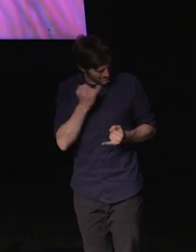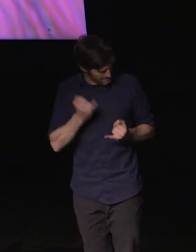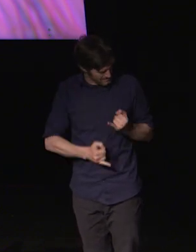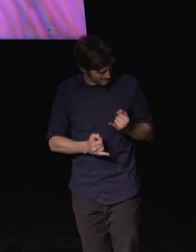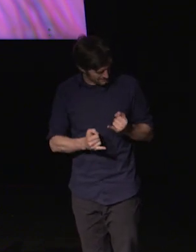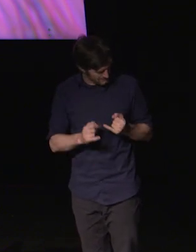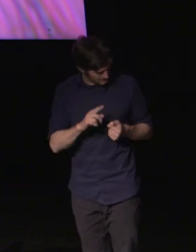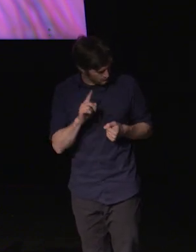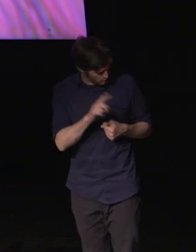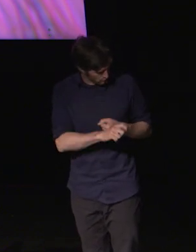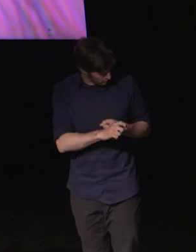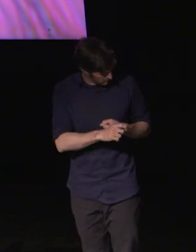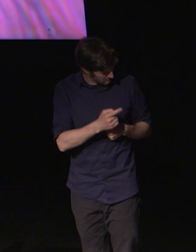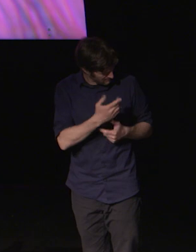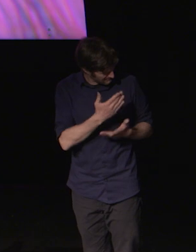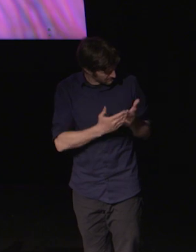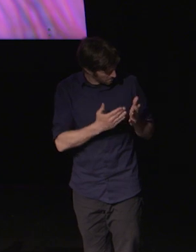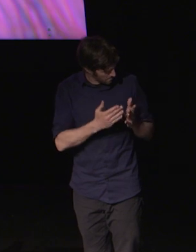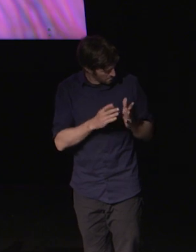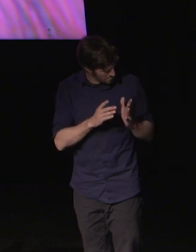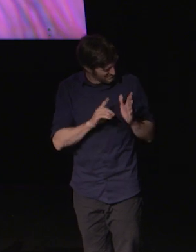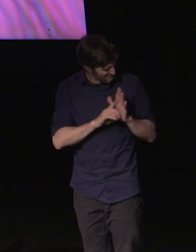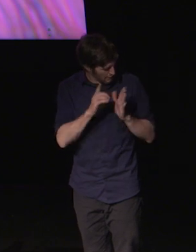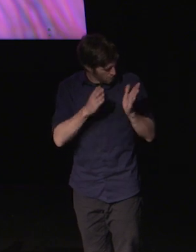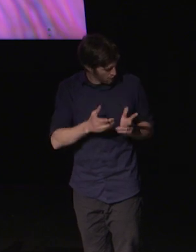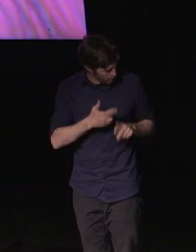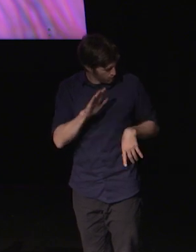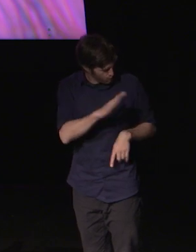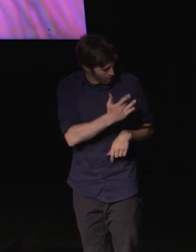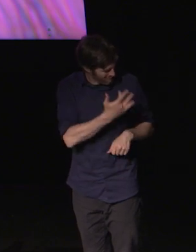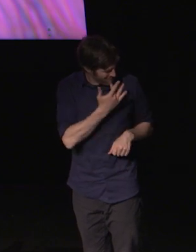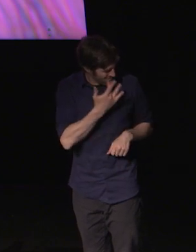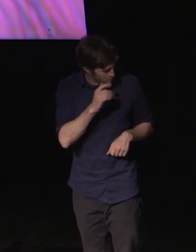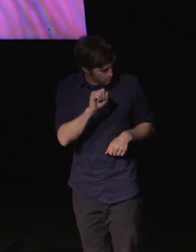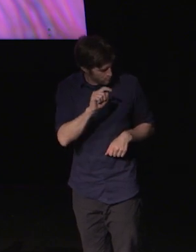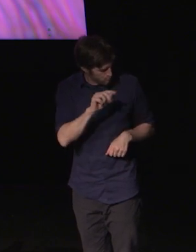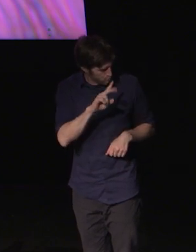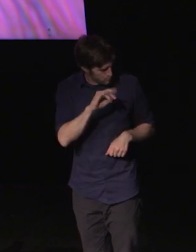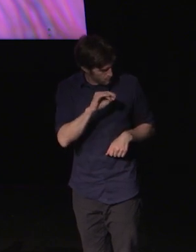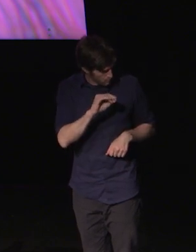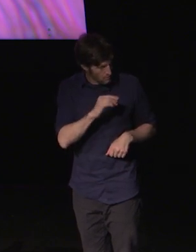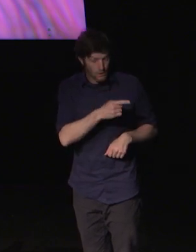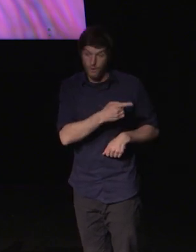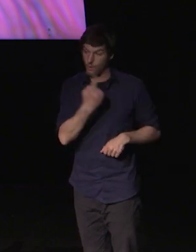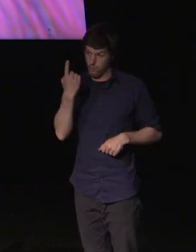There's probably developers from your favorite studios in this room and I'm included. Is there a game that you're looking forward to